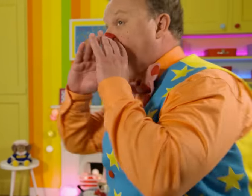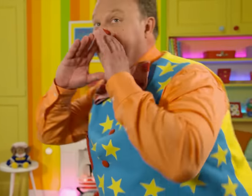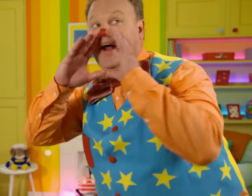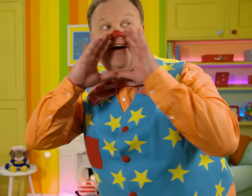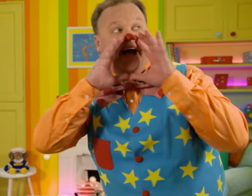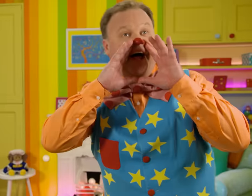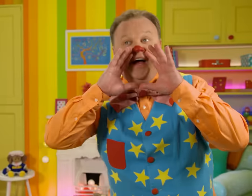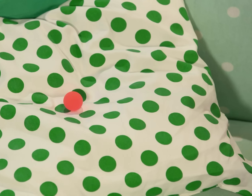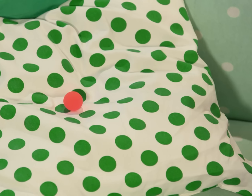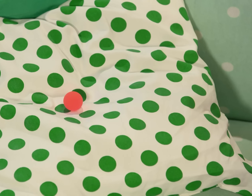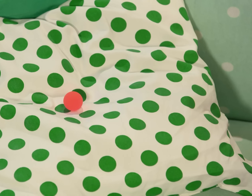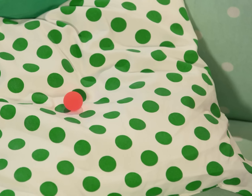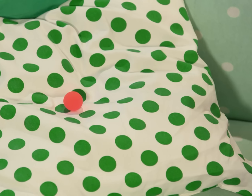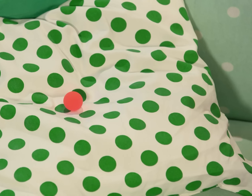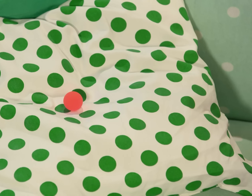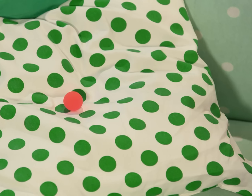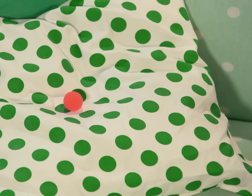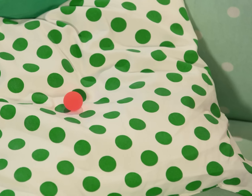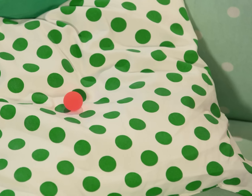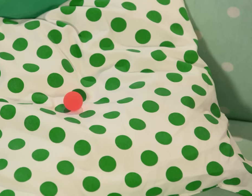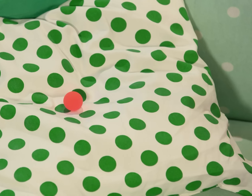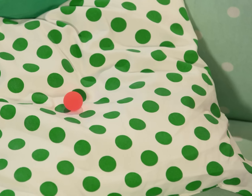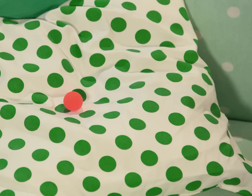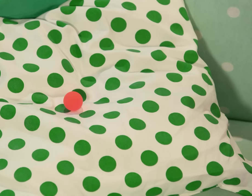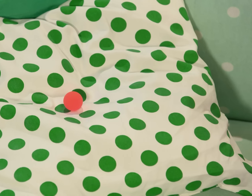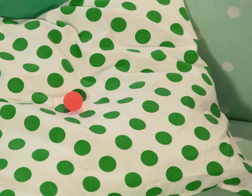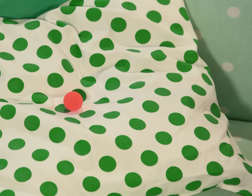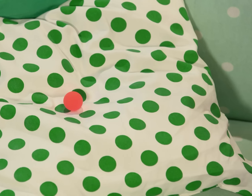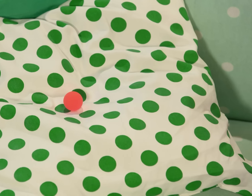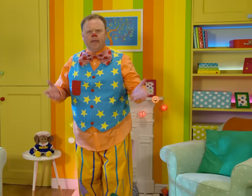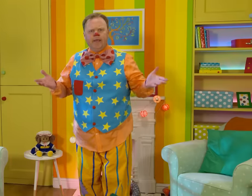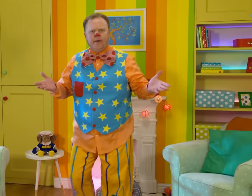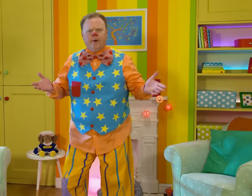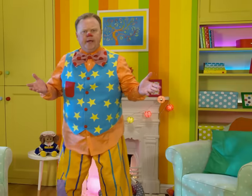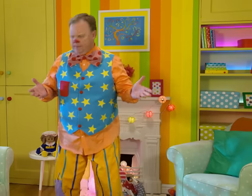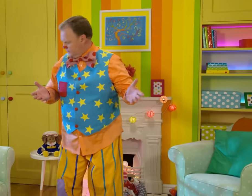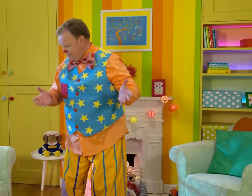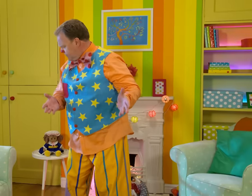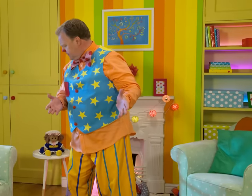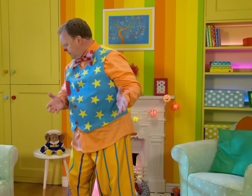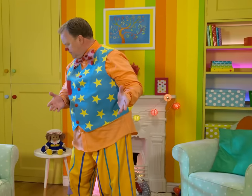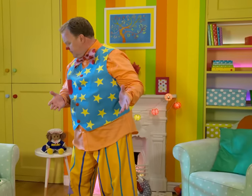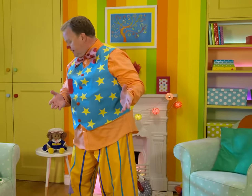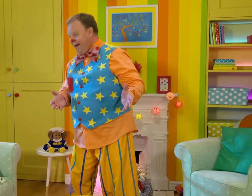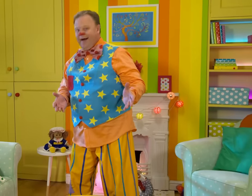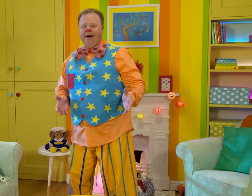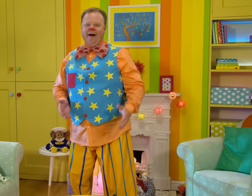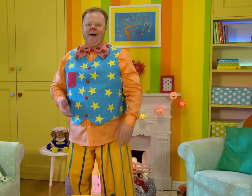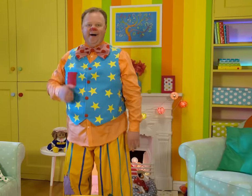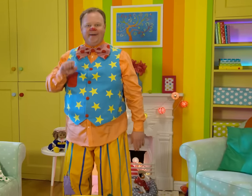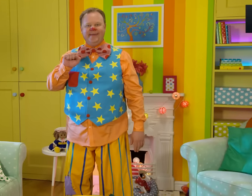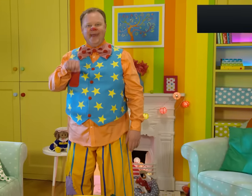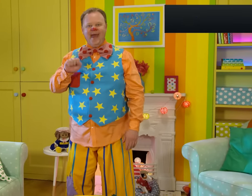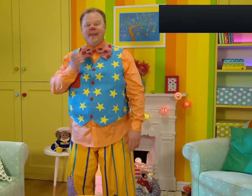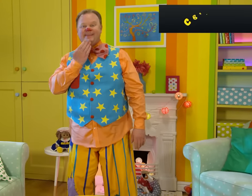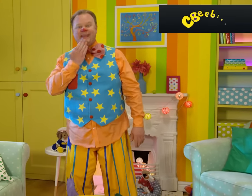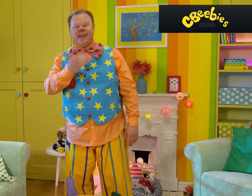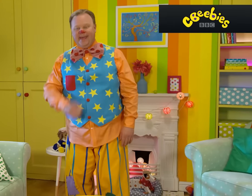where are you there it is mr tumble what your new bouncy ball oh yes thank you